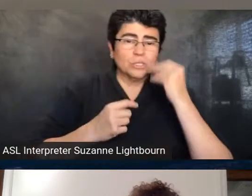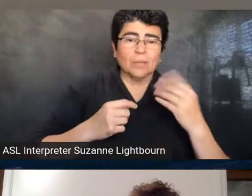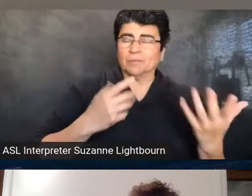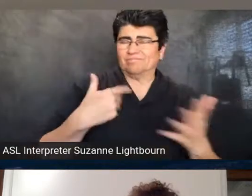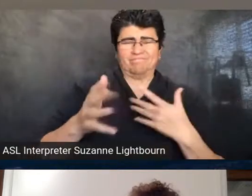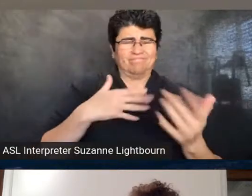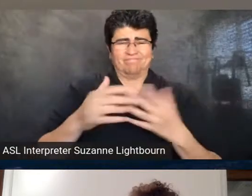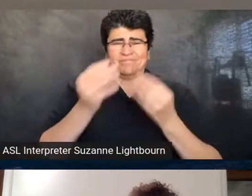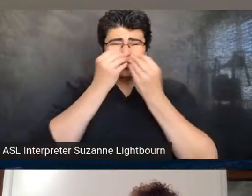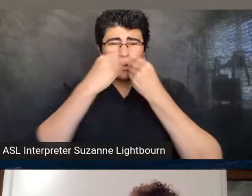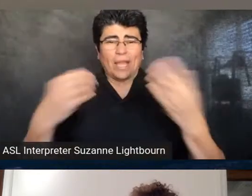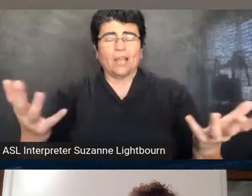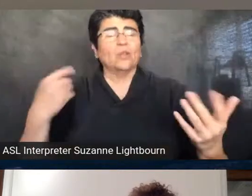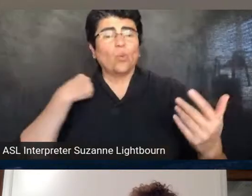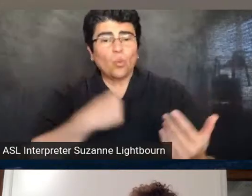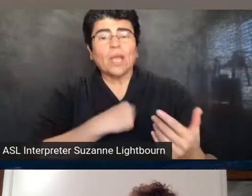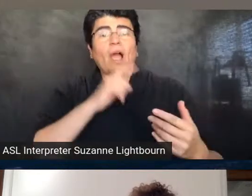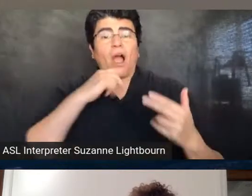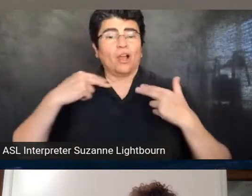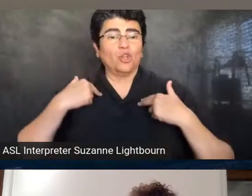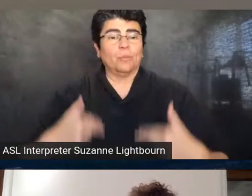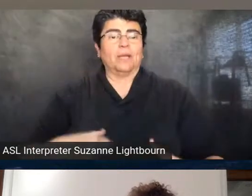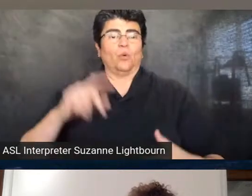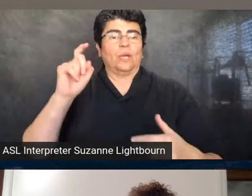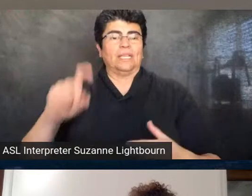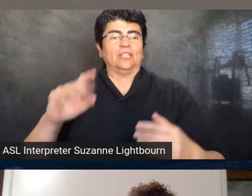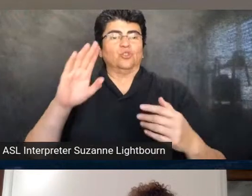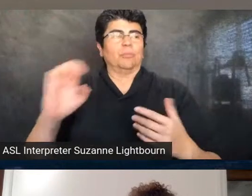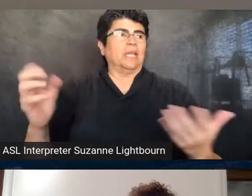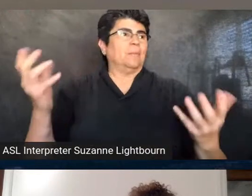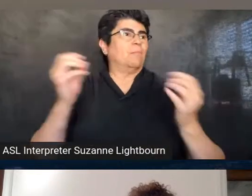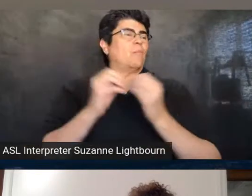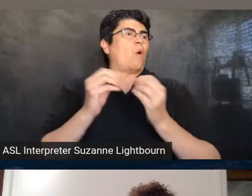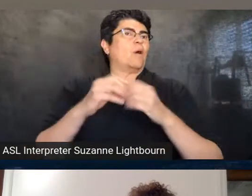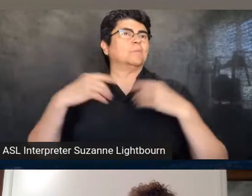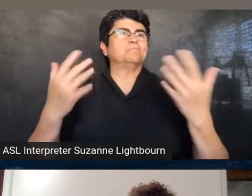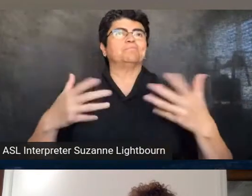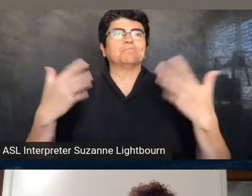We're human, and we need to be more empathetic to each other